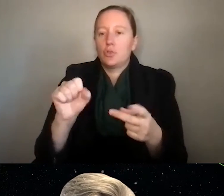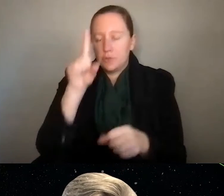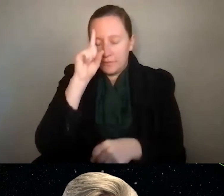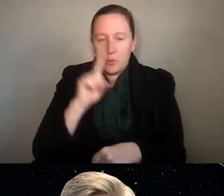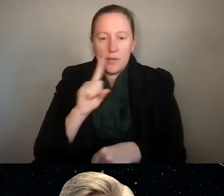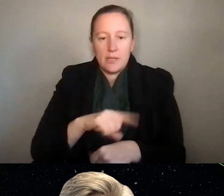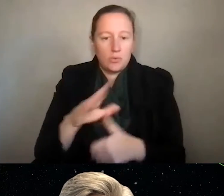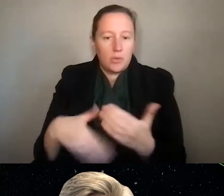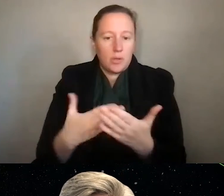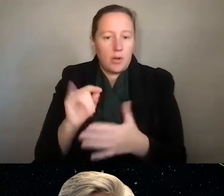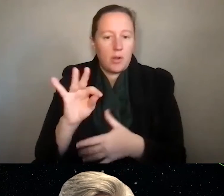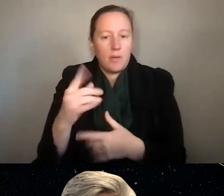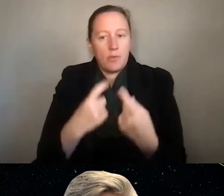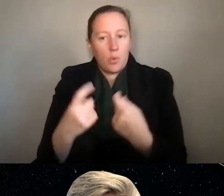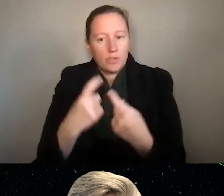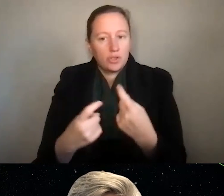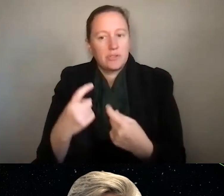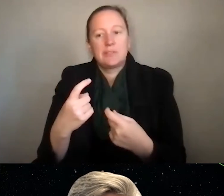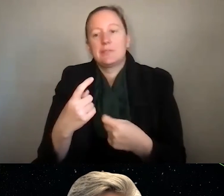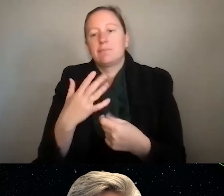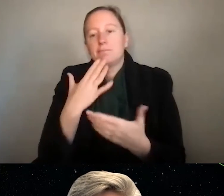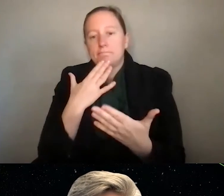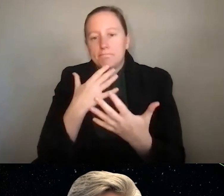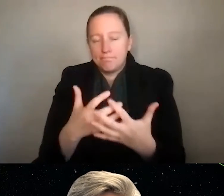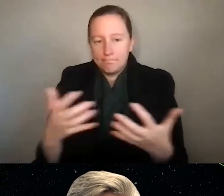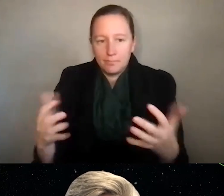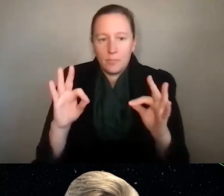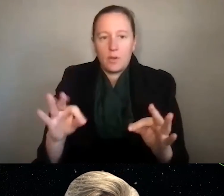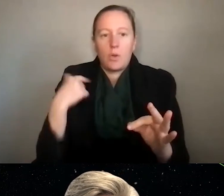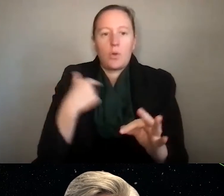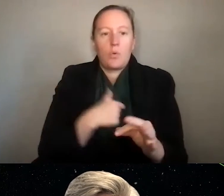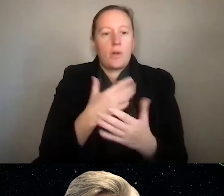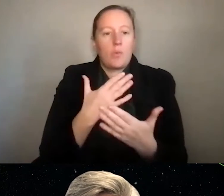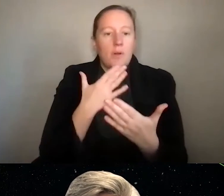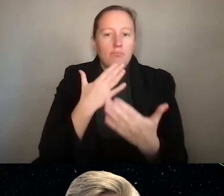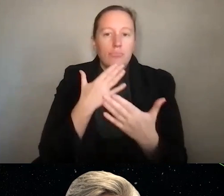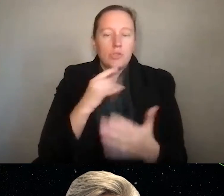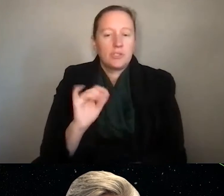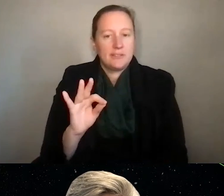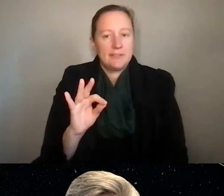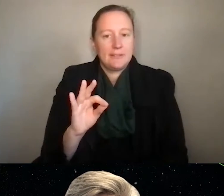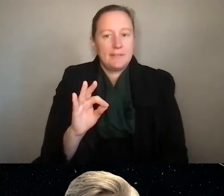of these great questions that people sent in. We would greatly appreciate it if the participants could